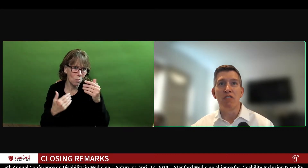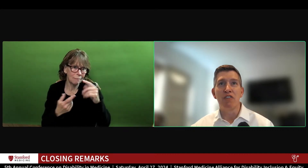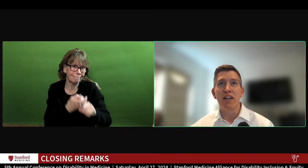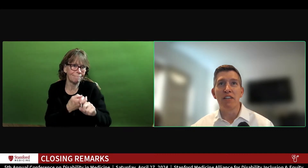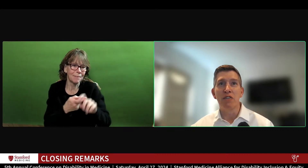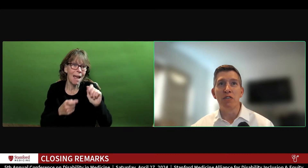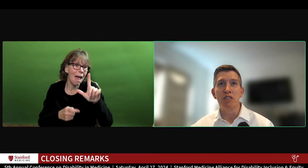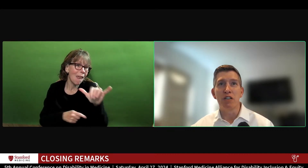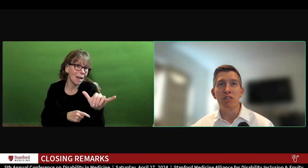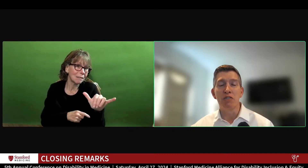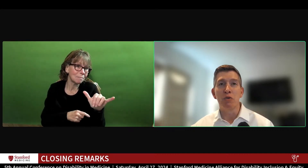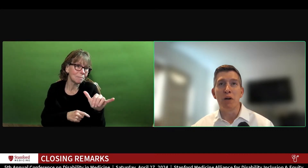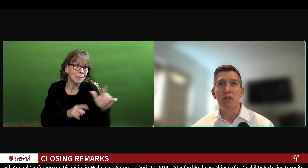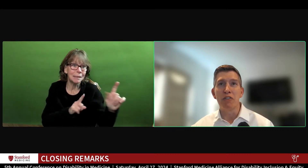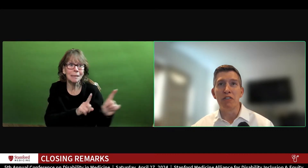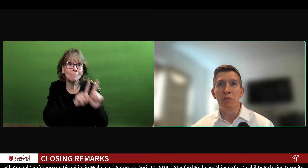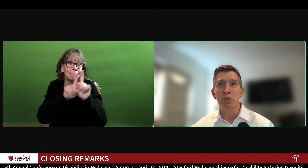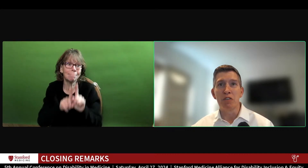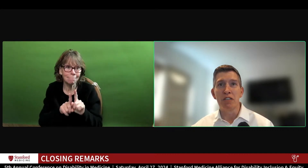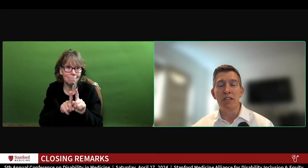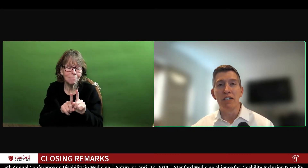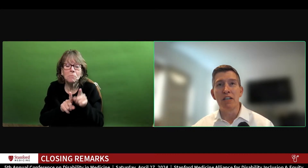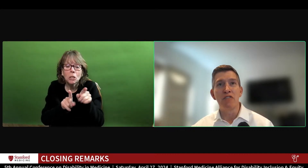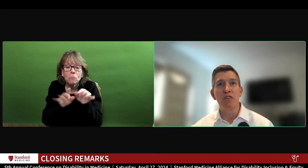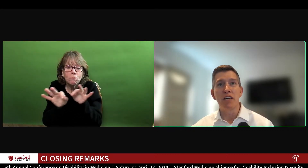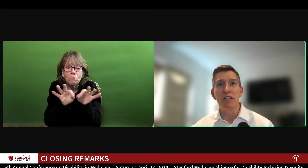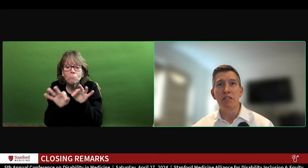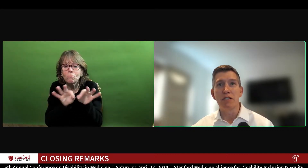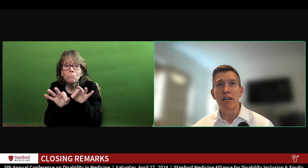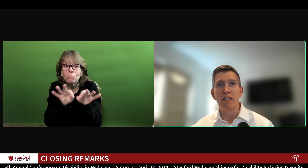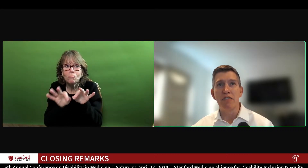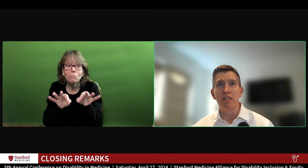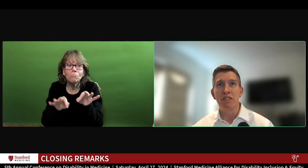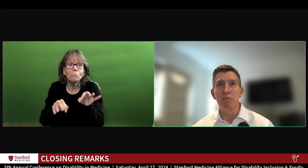a friend that you can talk to about your disability. And if you can't do that even